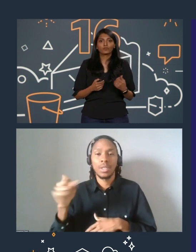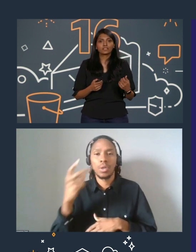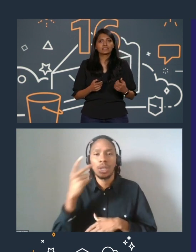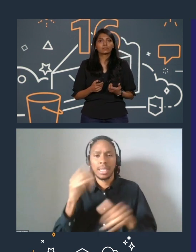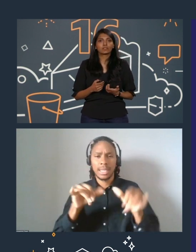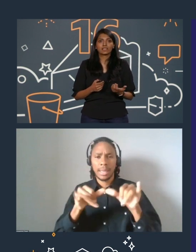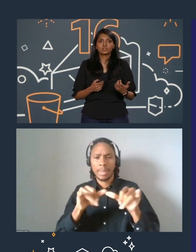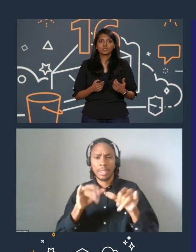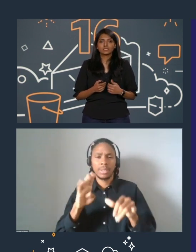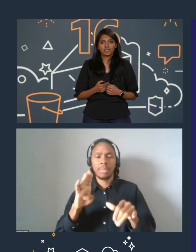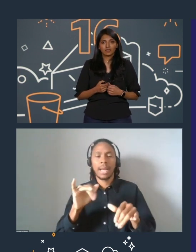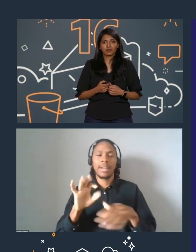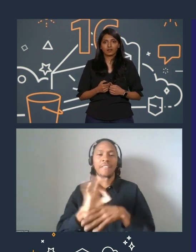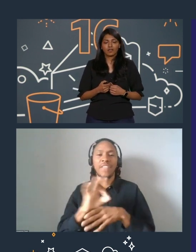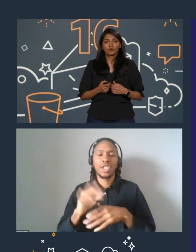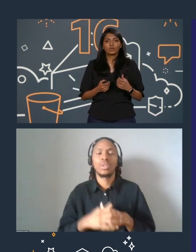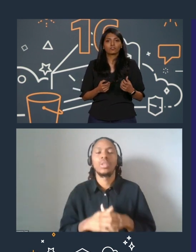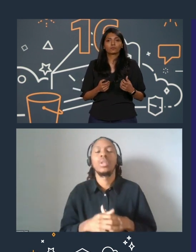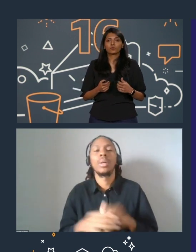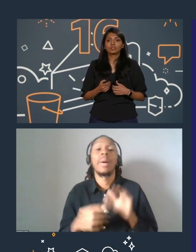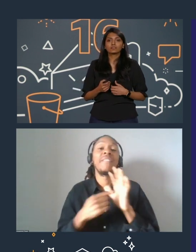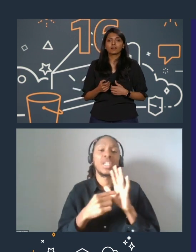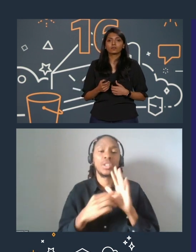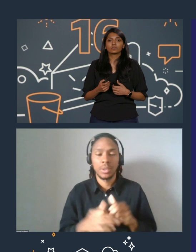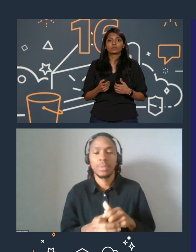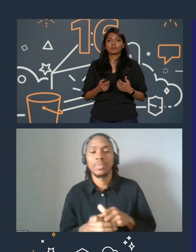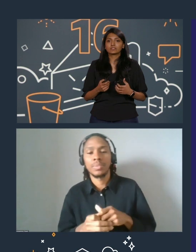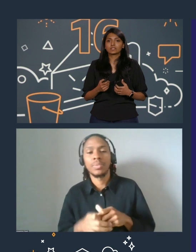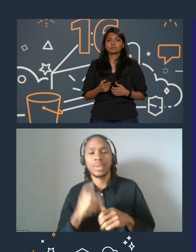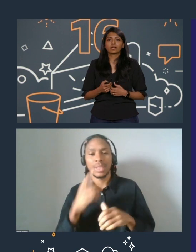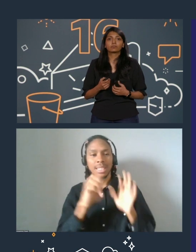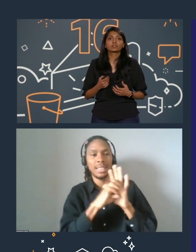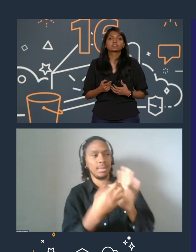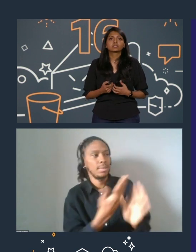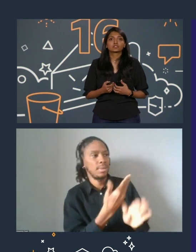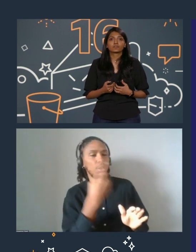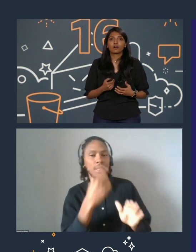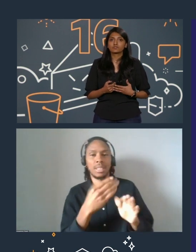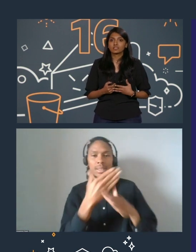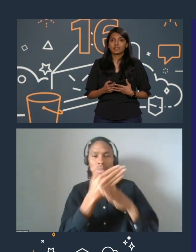For example, as you can see here, we have broken down the metrics by percentage of objects,